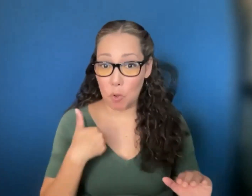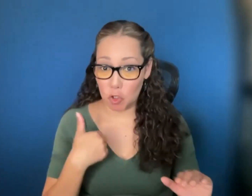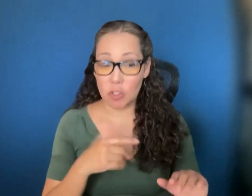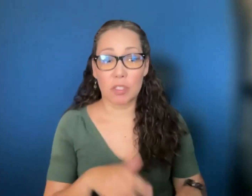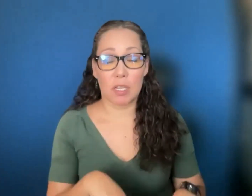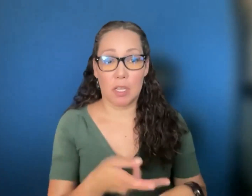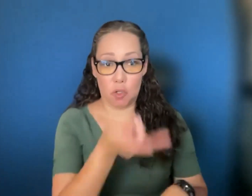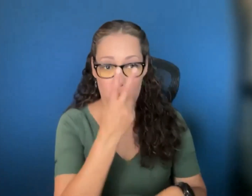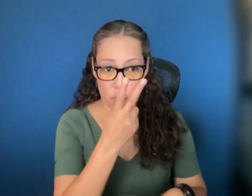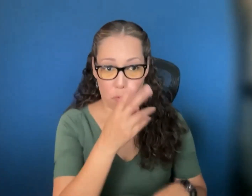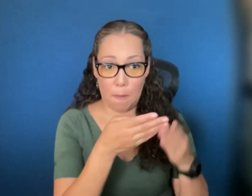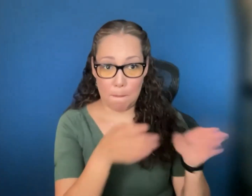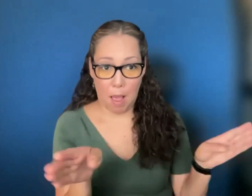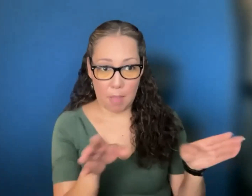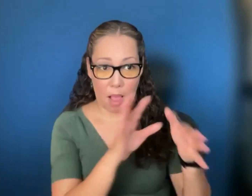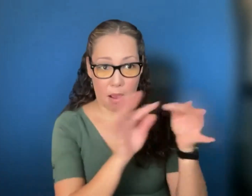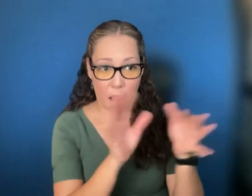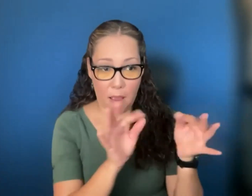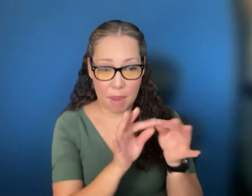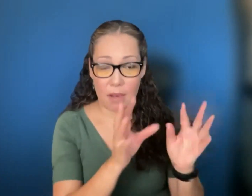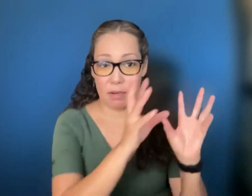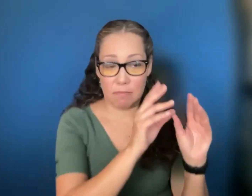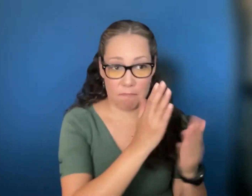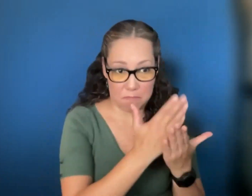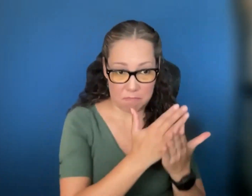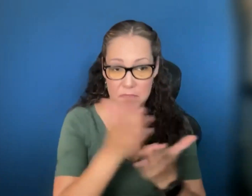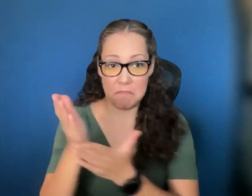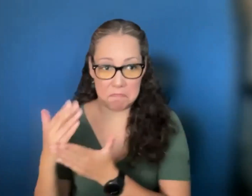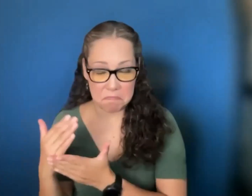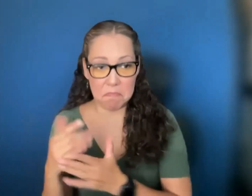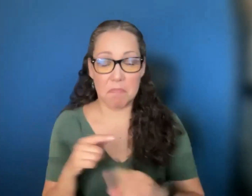comment sessions um during the public comment sessions um you would just simply raise your